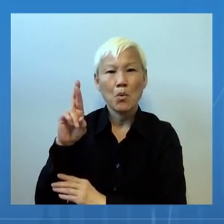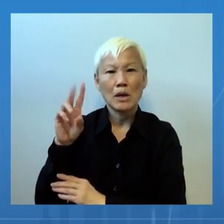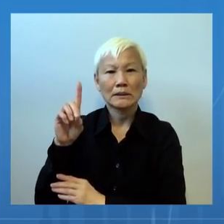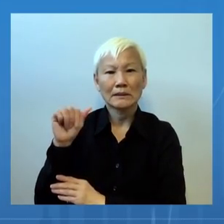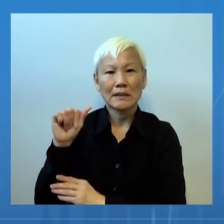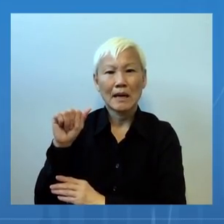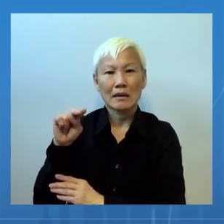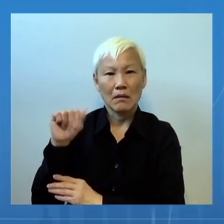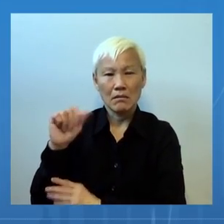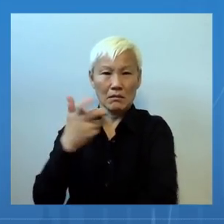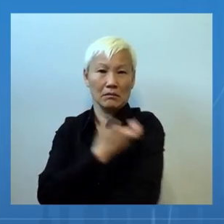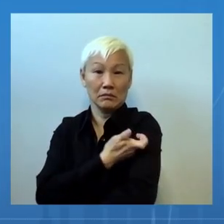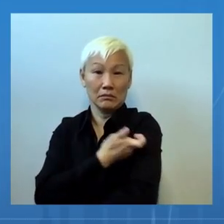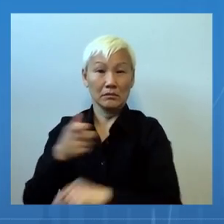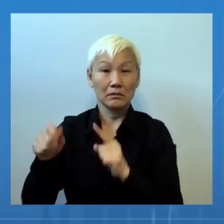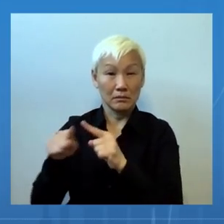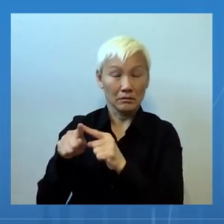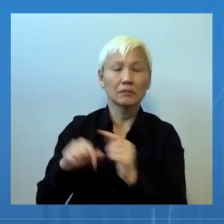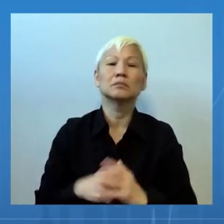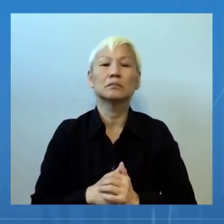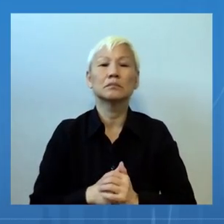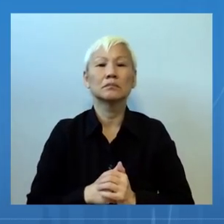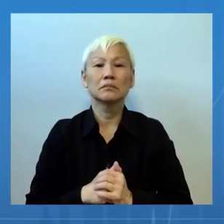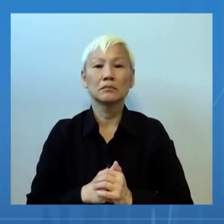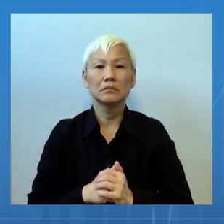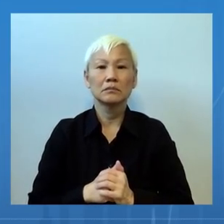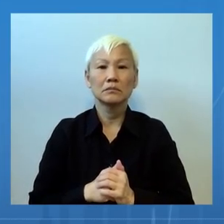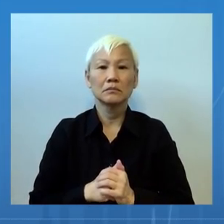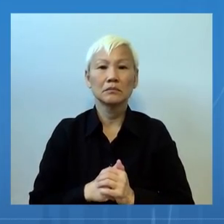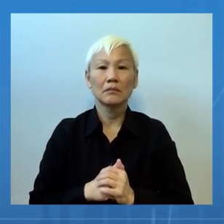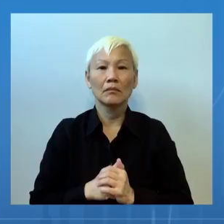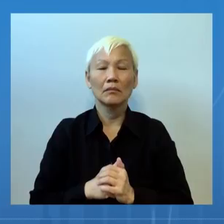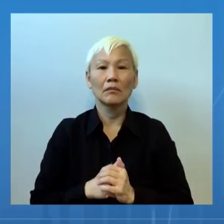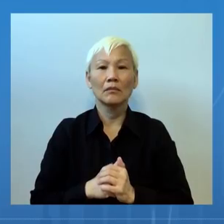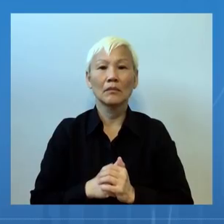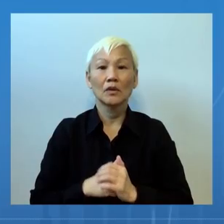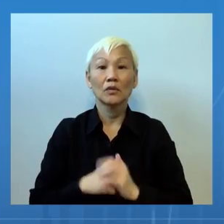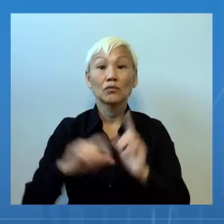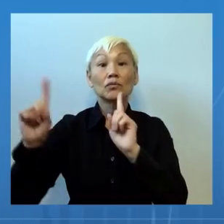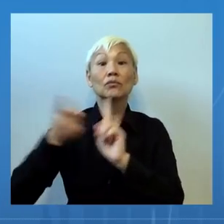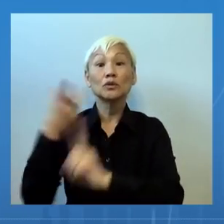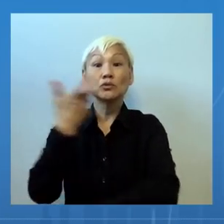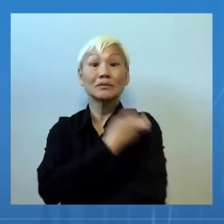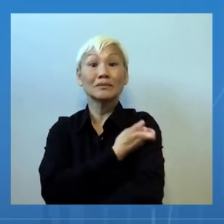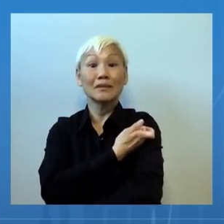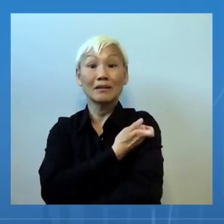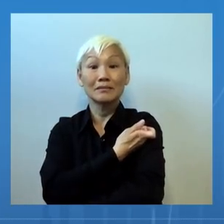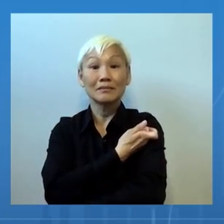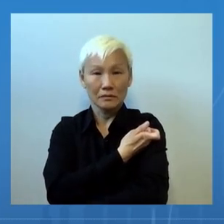who receive the primary, and a measurement was taken 28 days after the third booster shot.